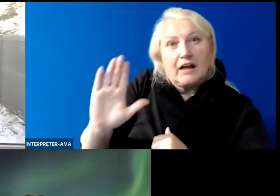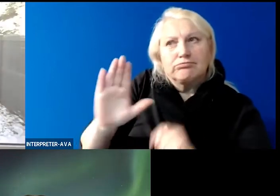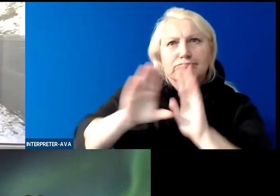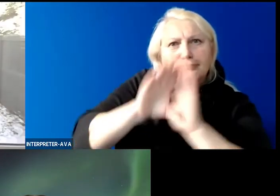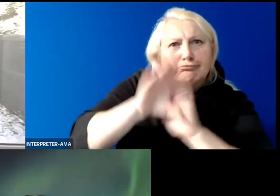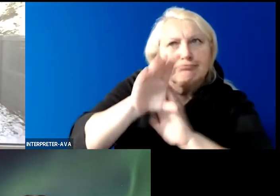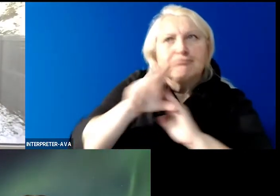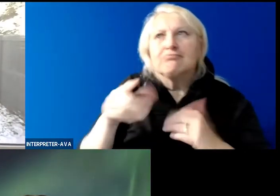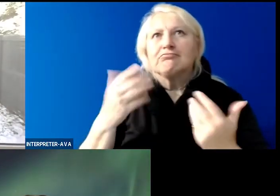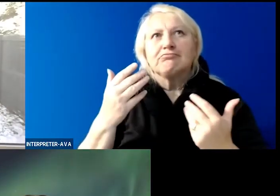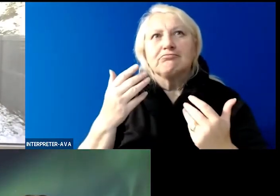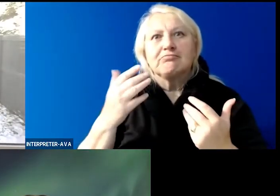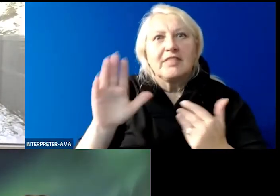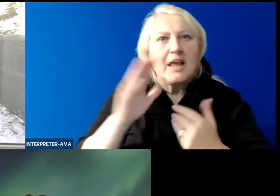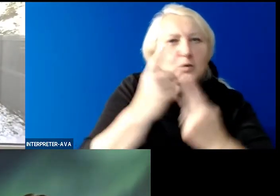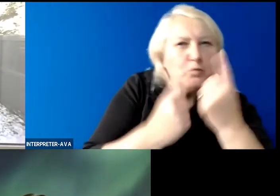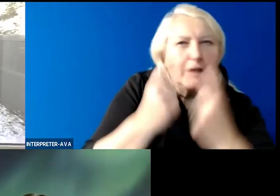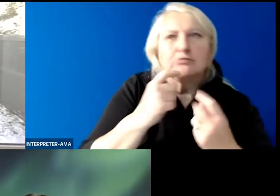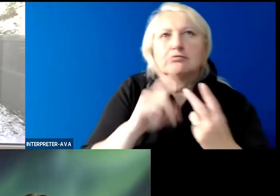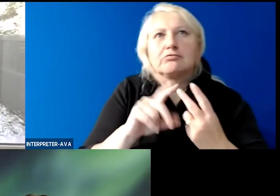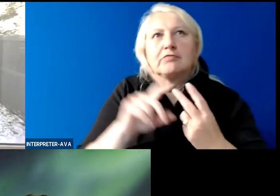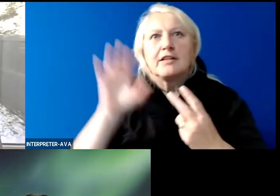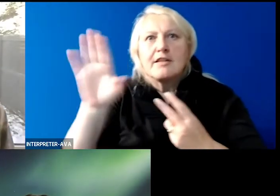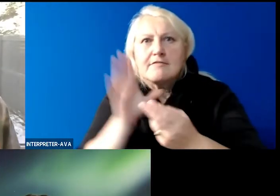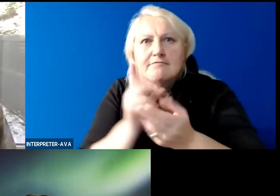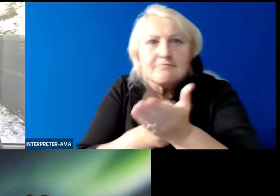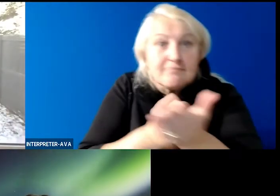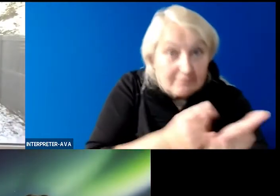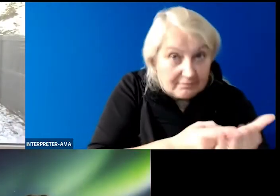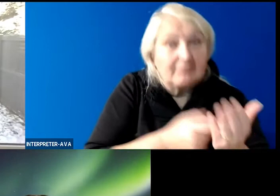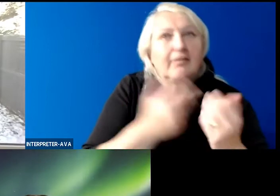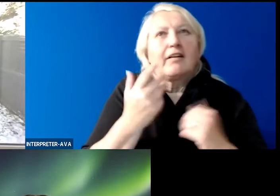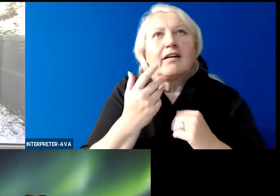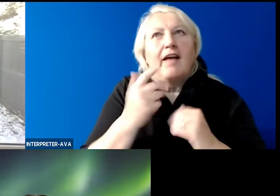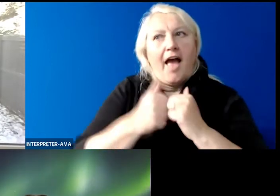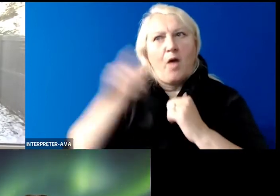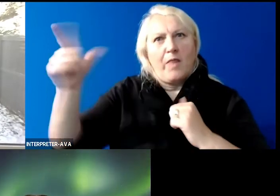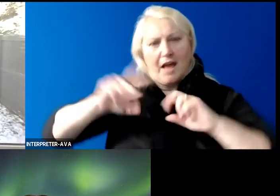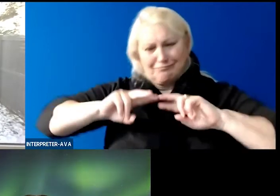that the cultural instigators are addressing through this work are ones that I know